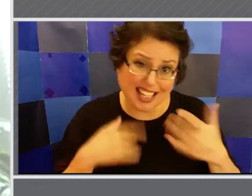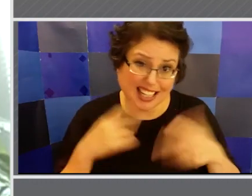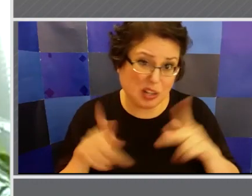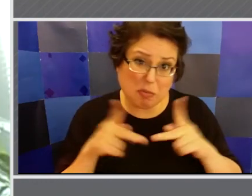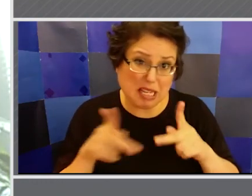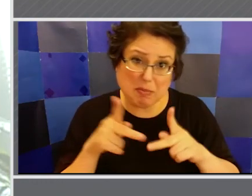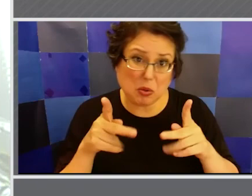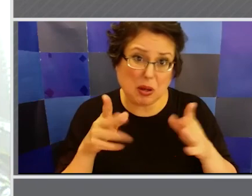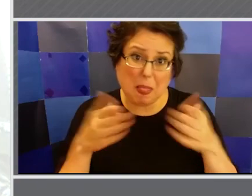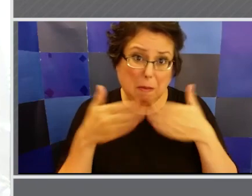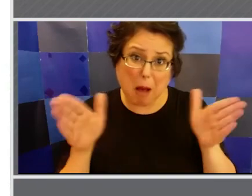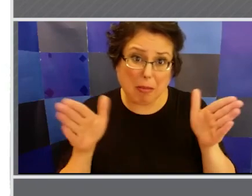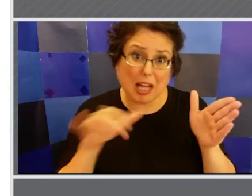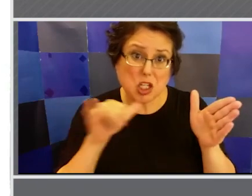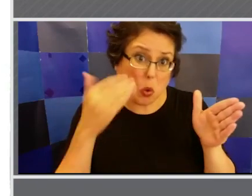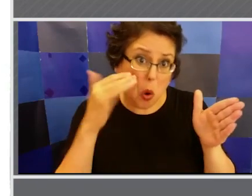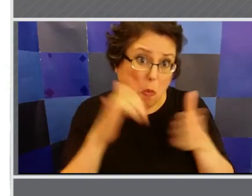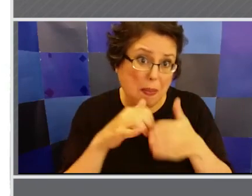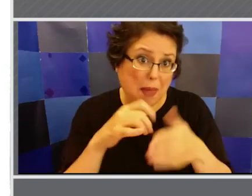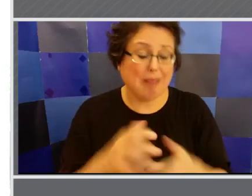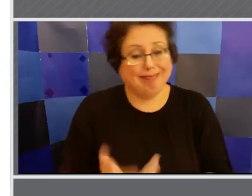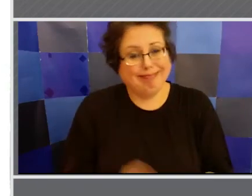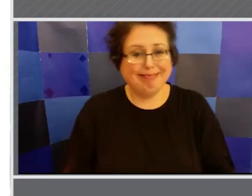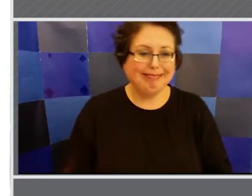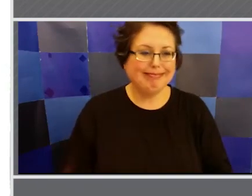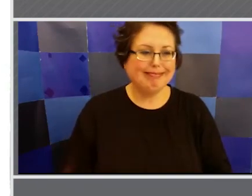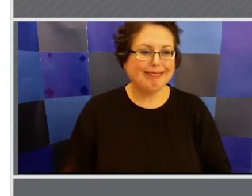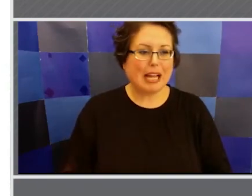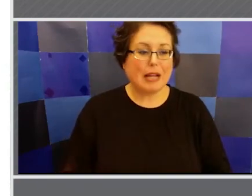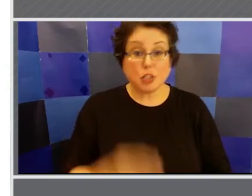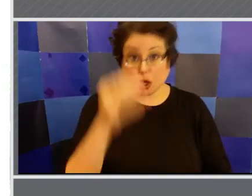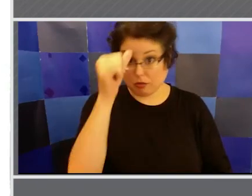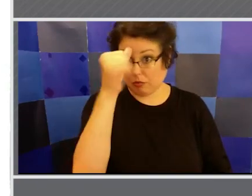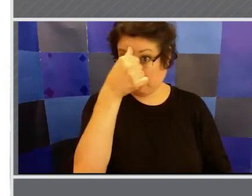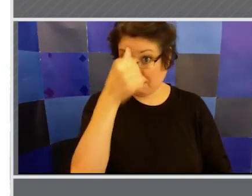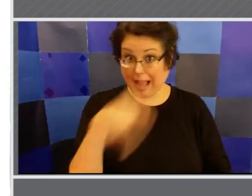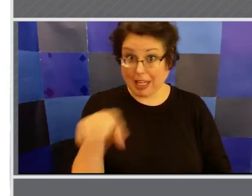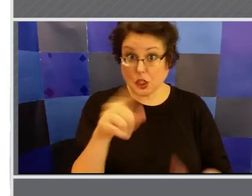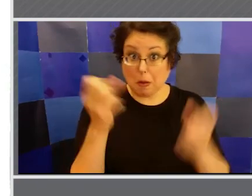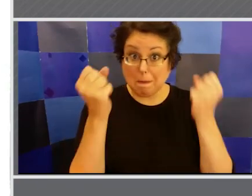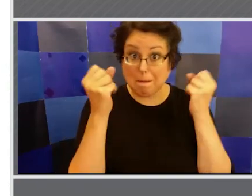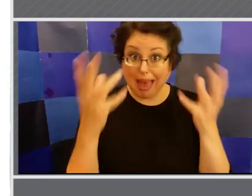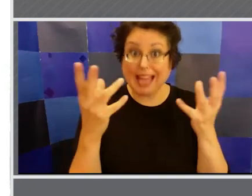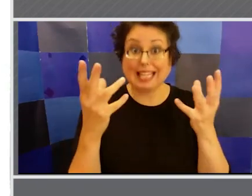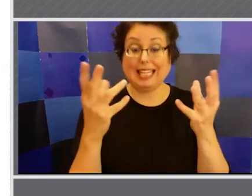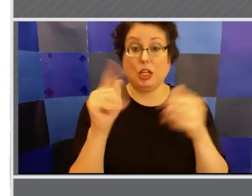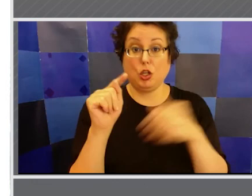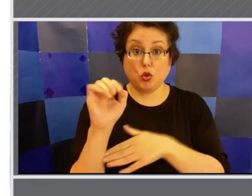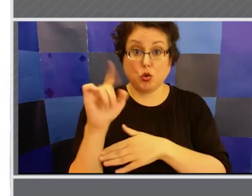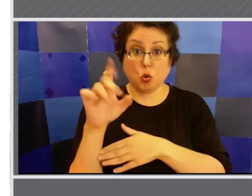Because I just want to remind you again there's a ton of tools available to interact with the capital budget.